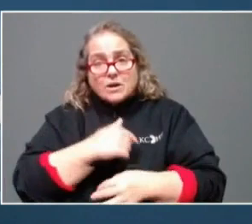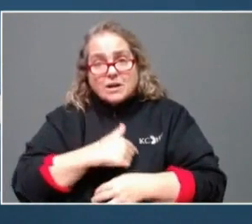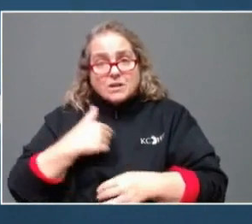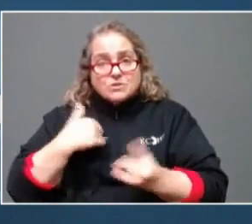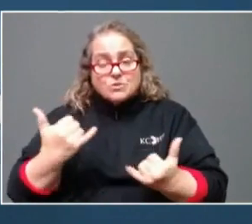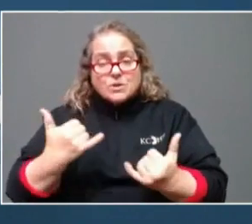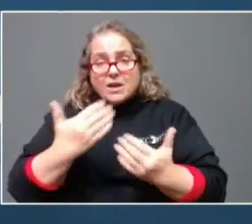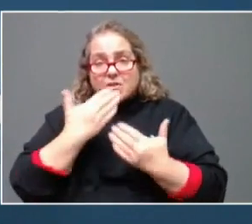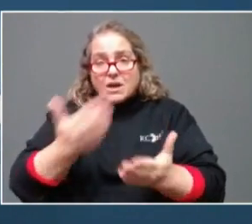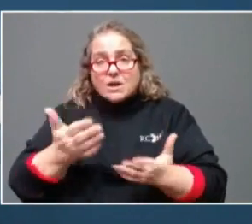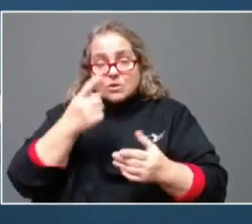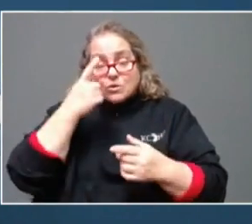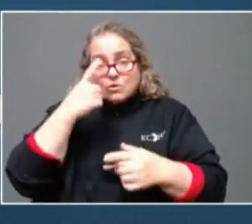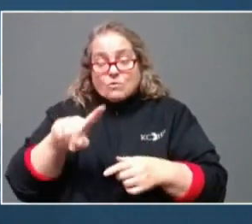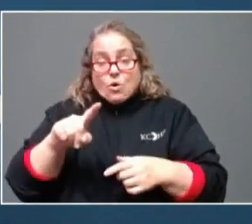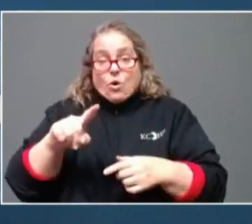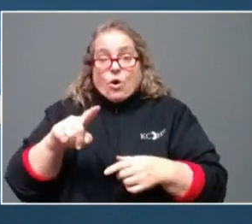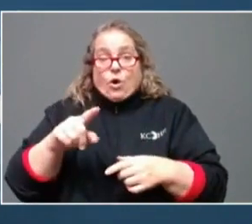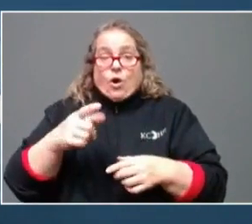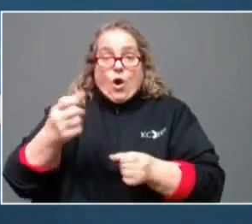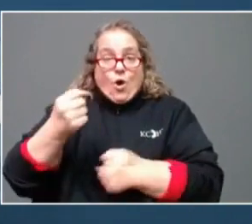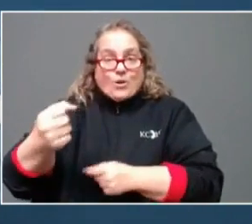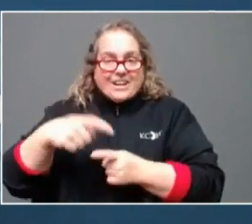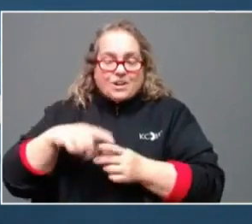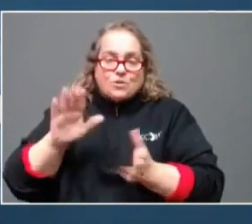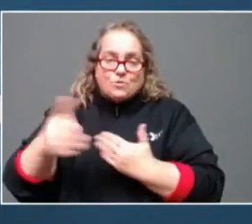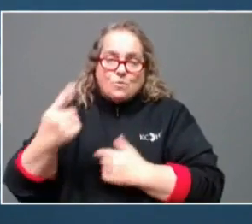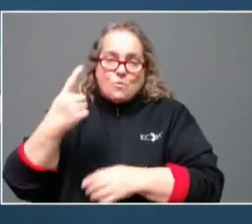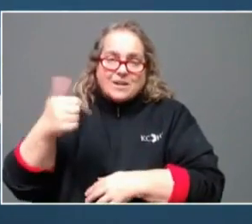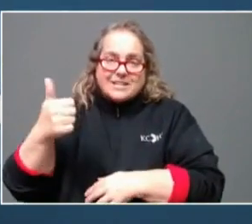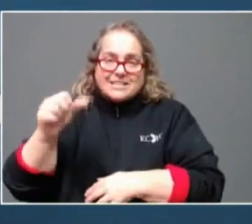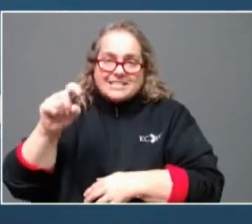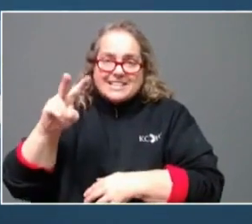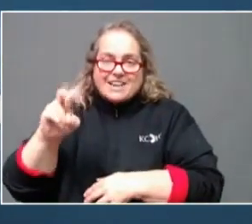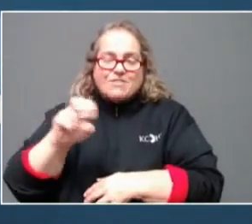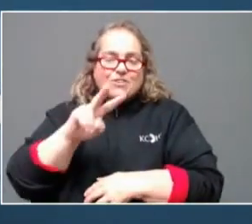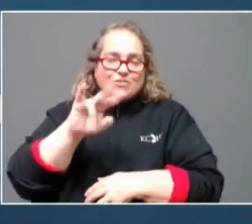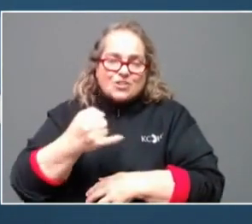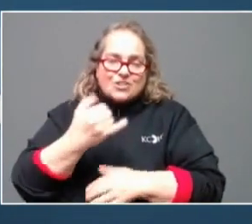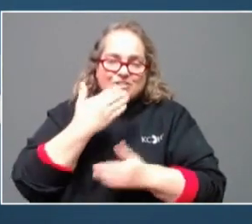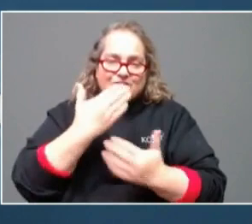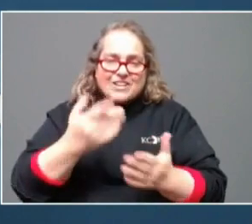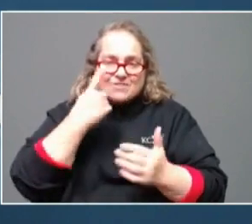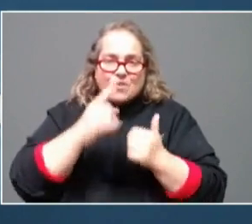down in room 1 10 steve Virginia. Thanks for helping us from multiple